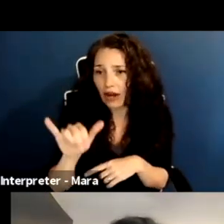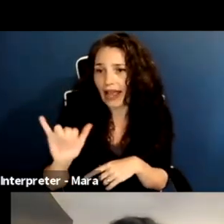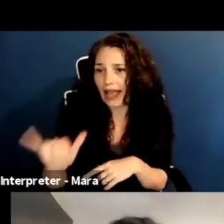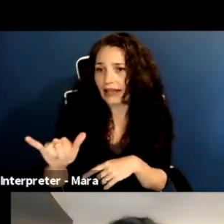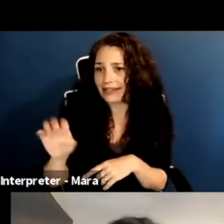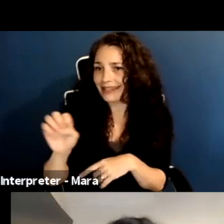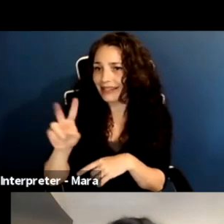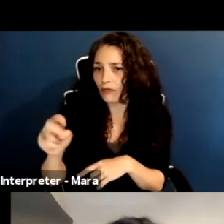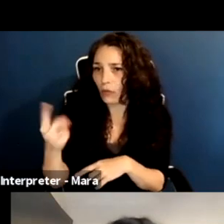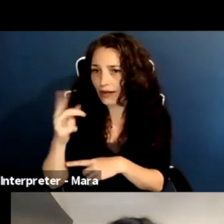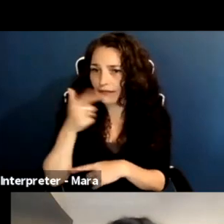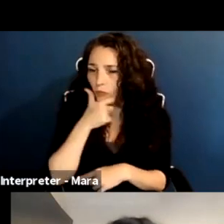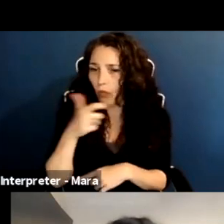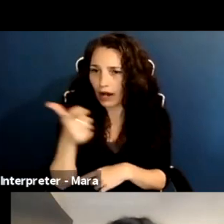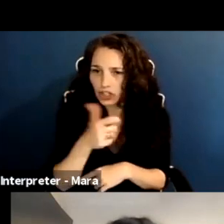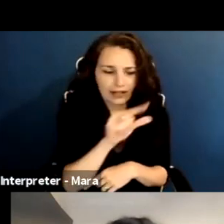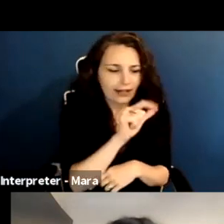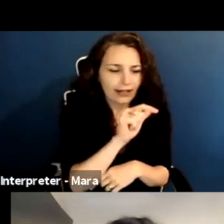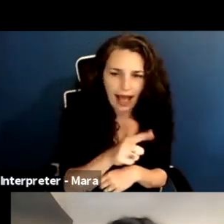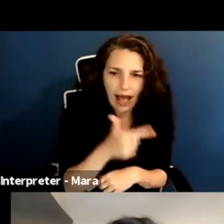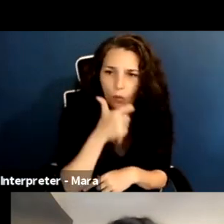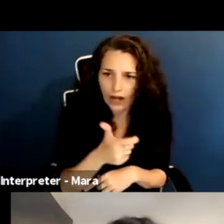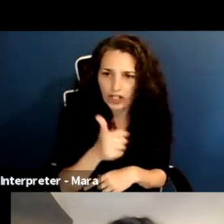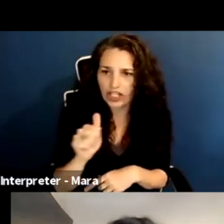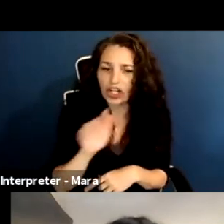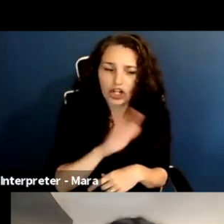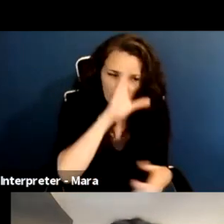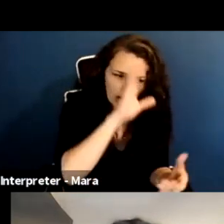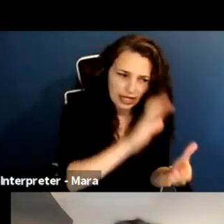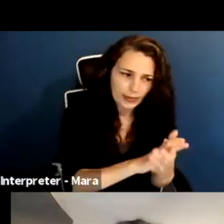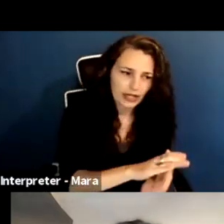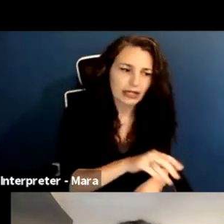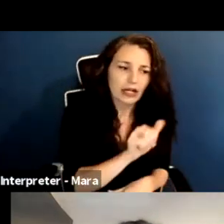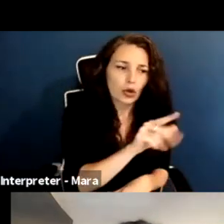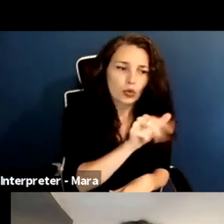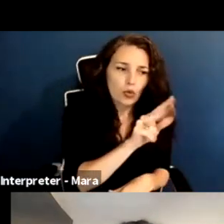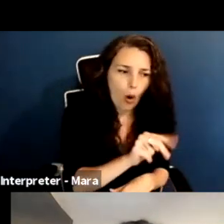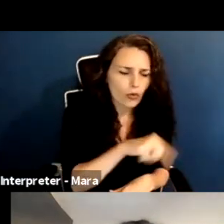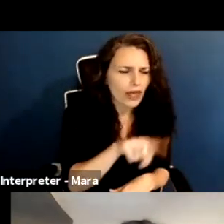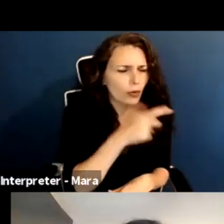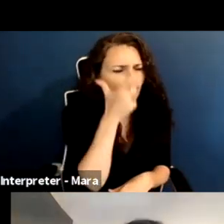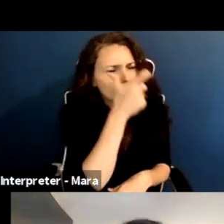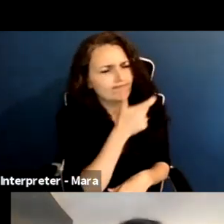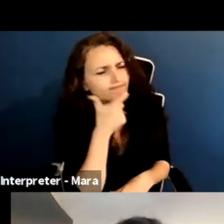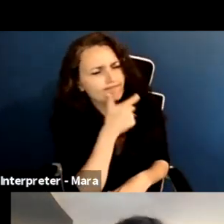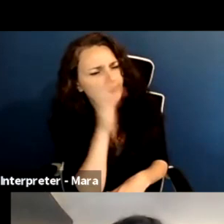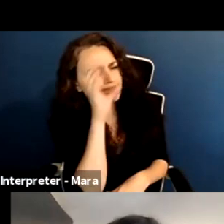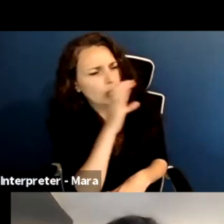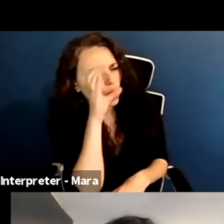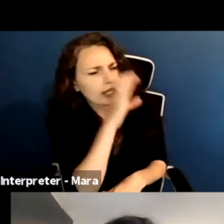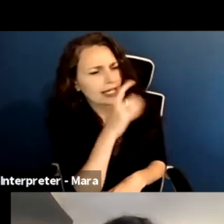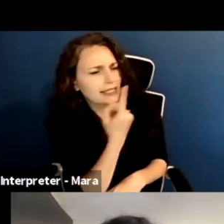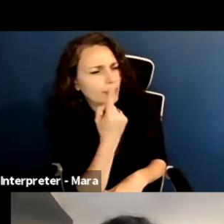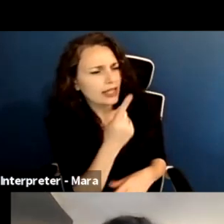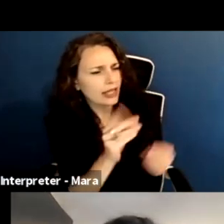and Gal and her husband, Yaron were looking something to do that had purpose, that had meaning